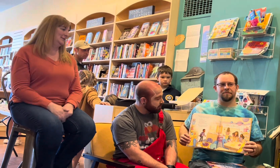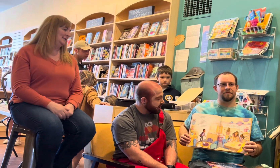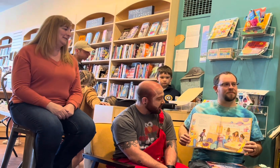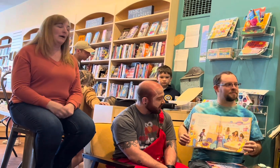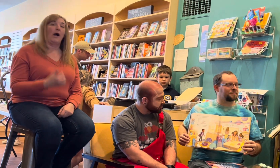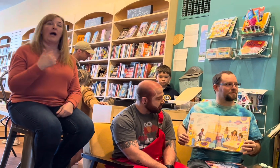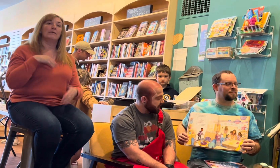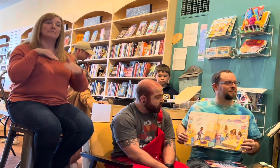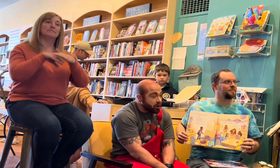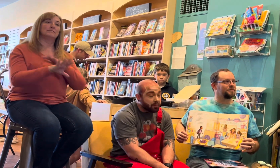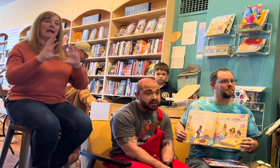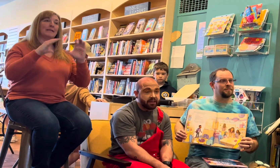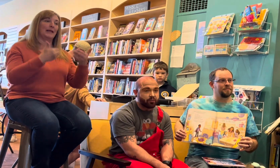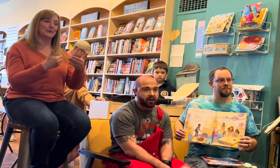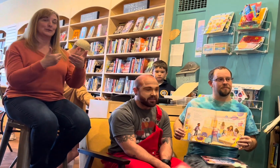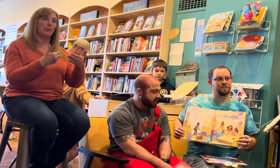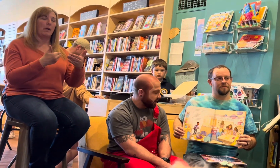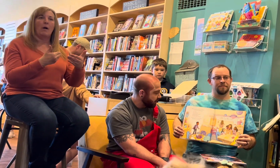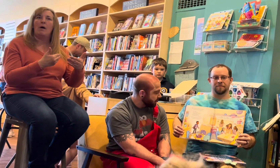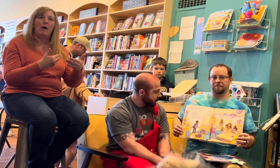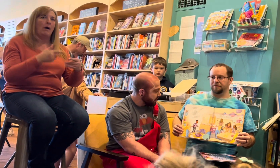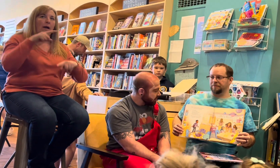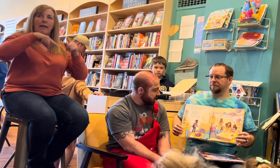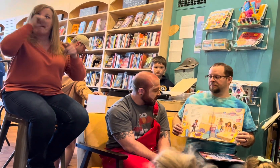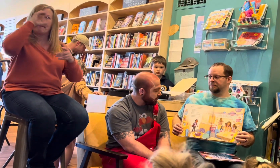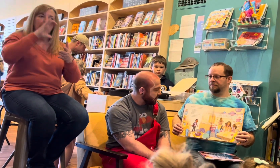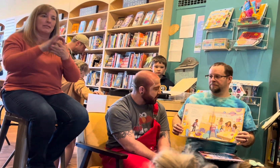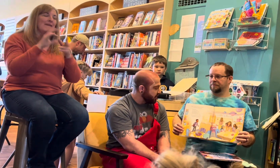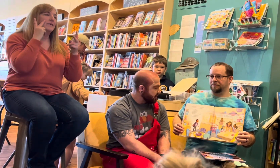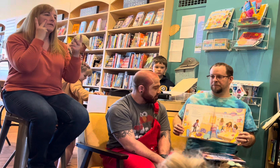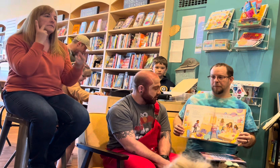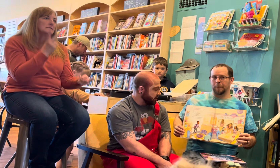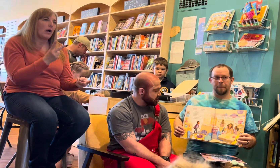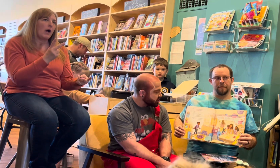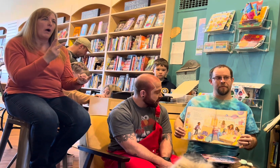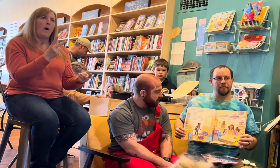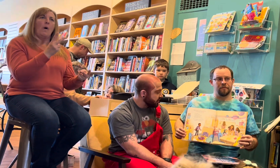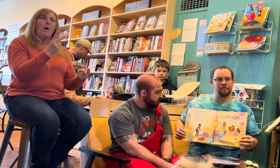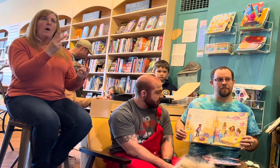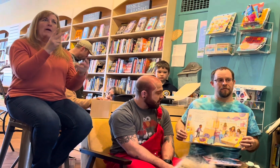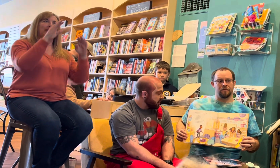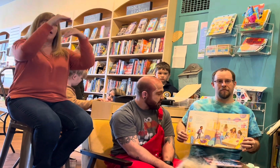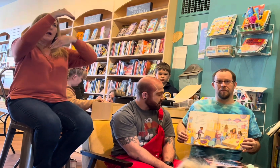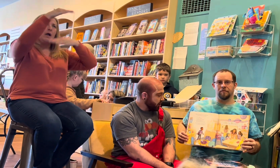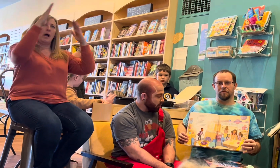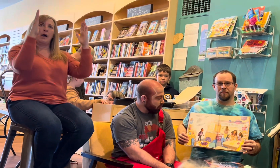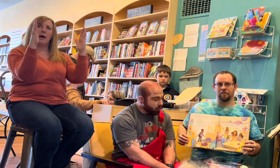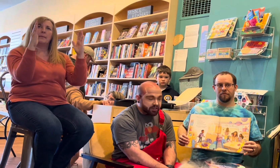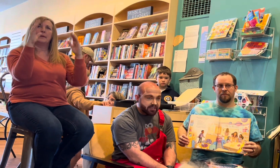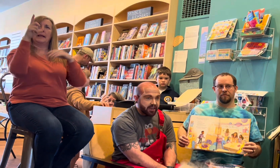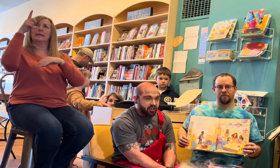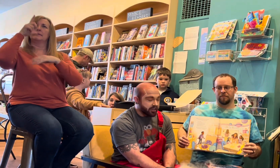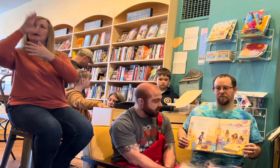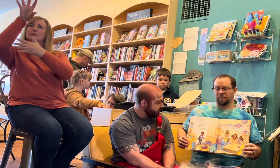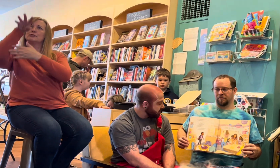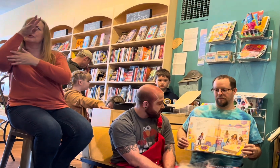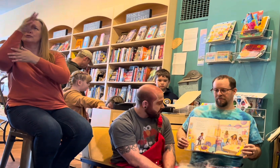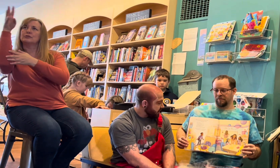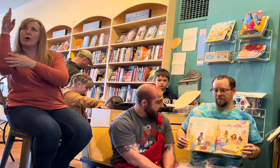my classroom, I couldn't believe what I saw. The cubby, the lunch chart, the homework station,